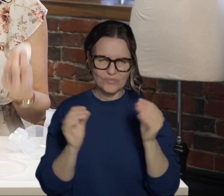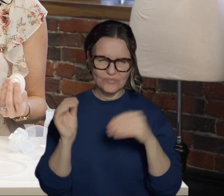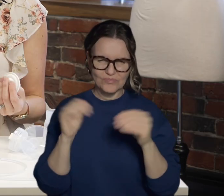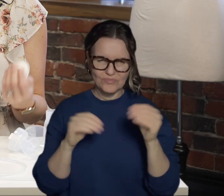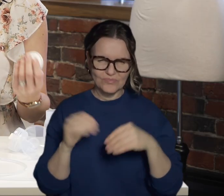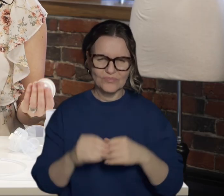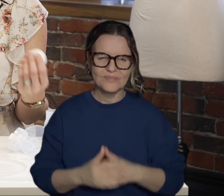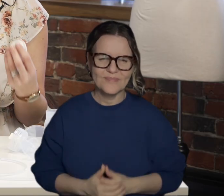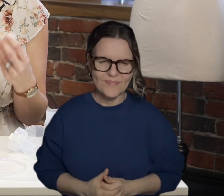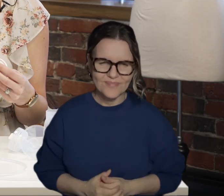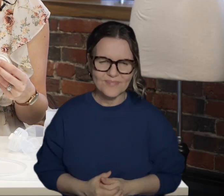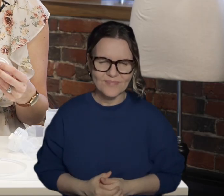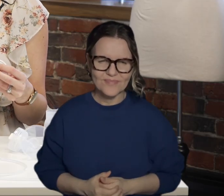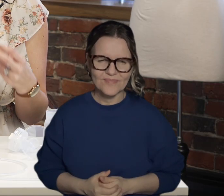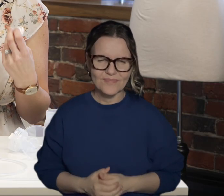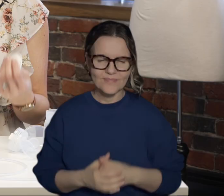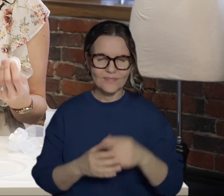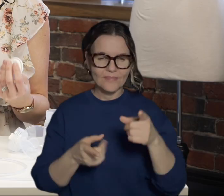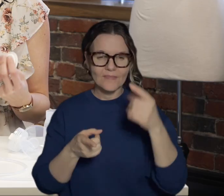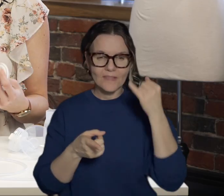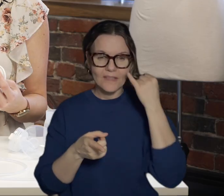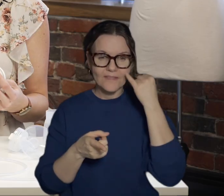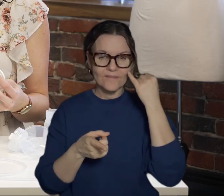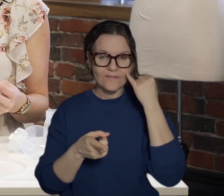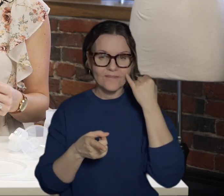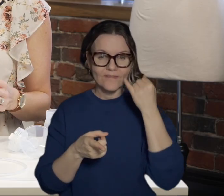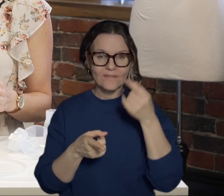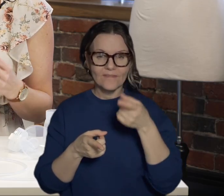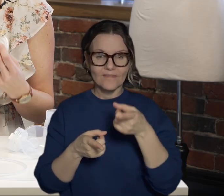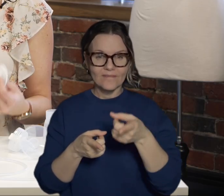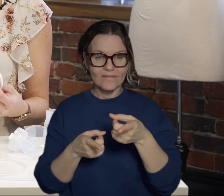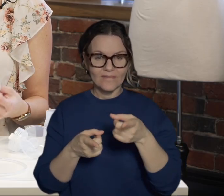I'm going to show you how to put it together and then explain the function because if you put it